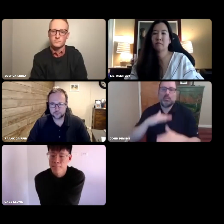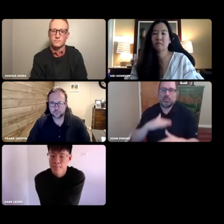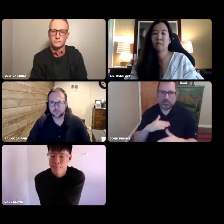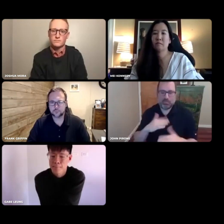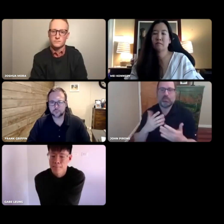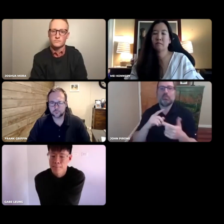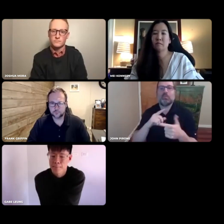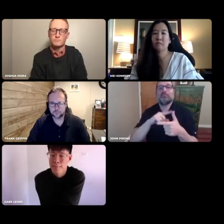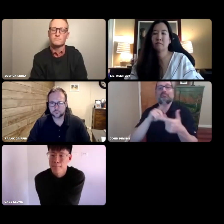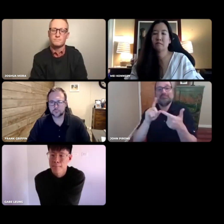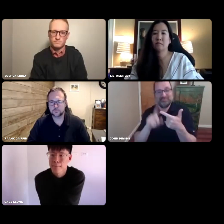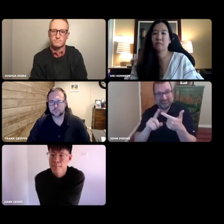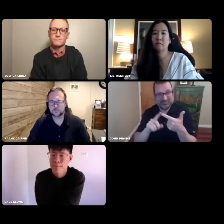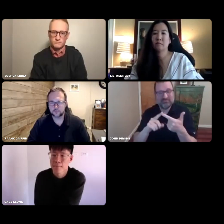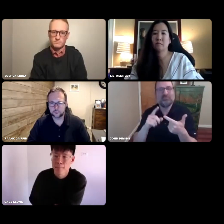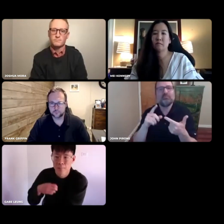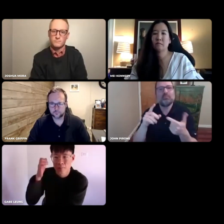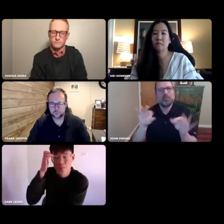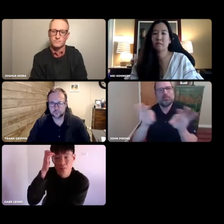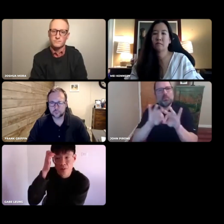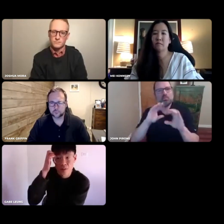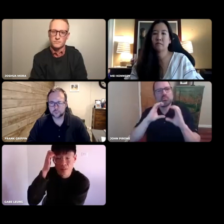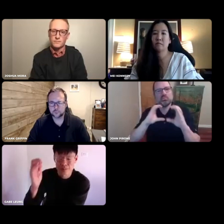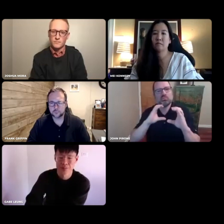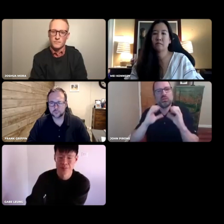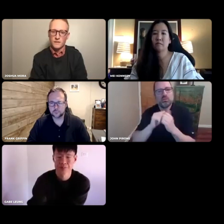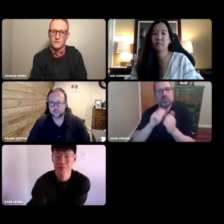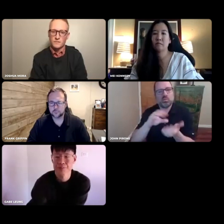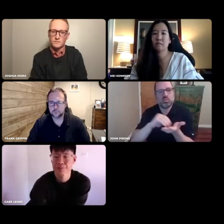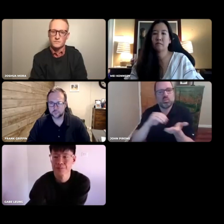That will help bring a sense of relief to you.